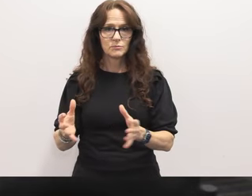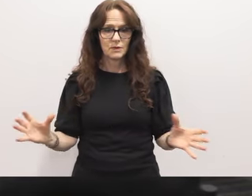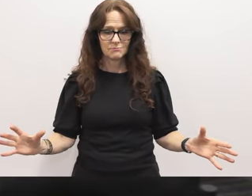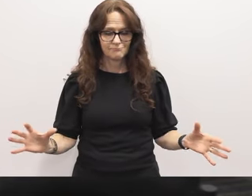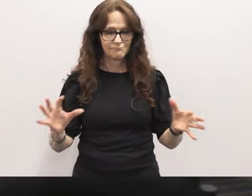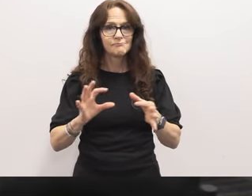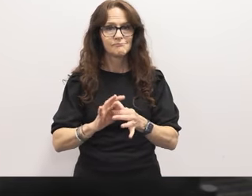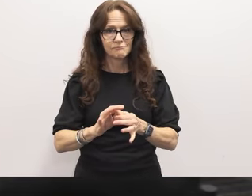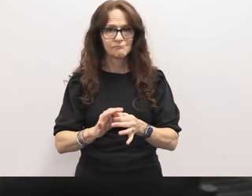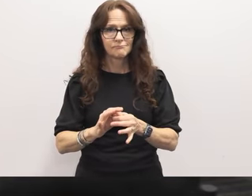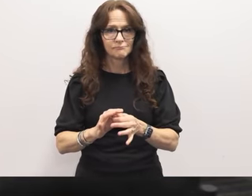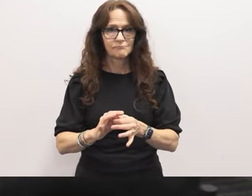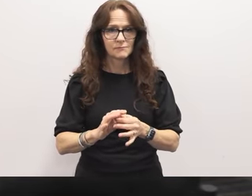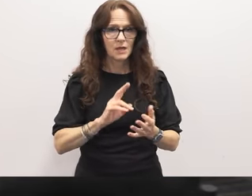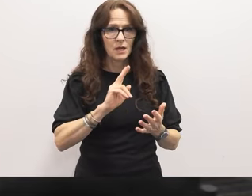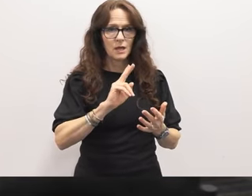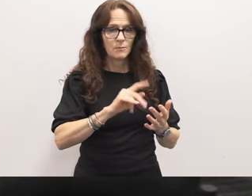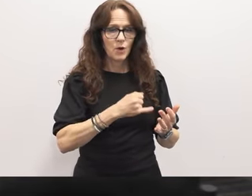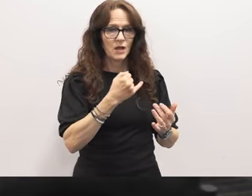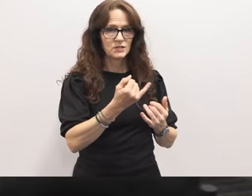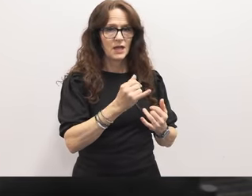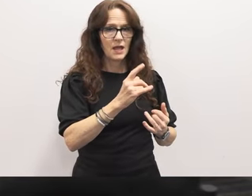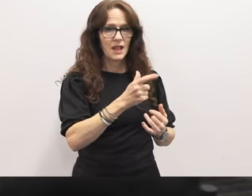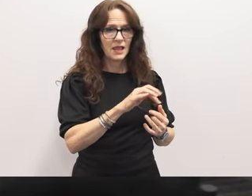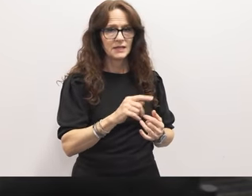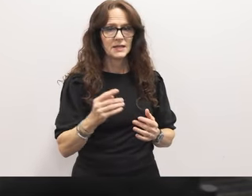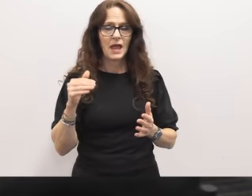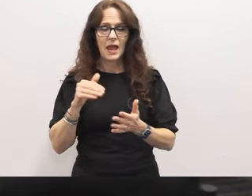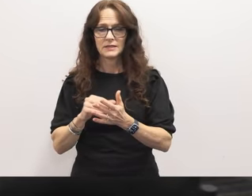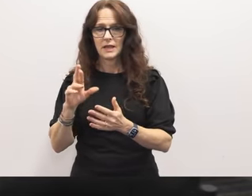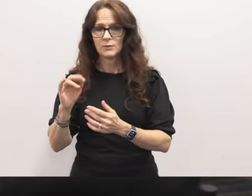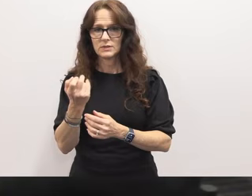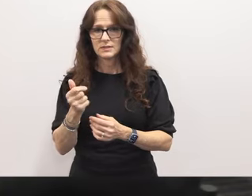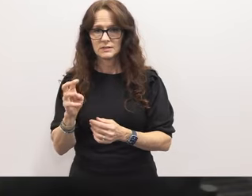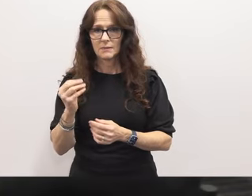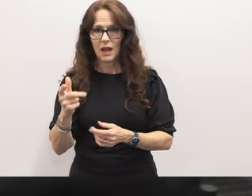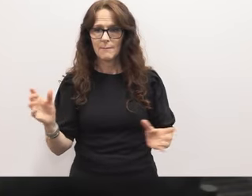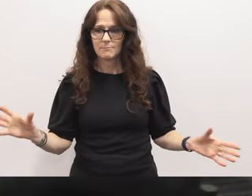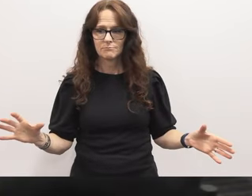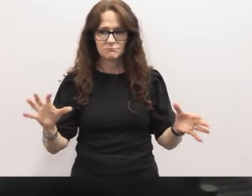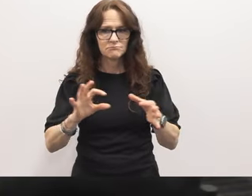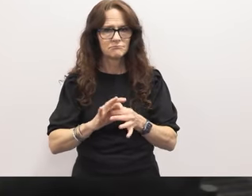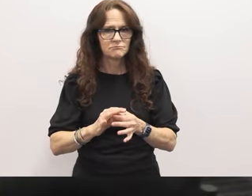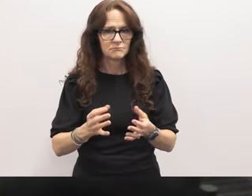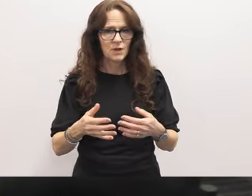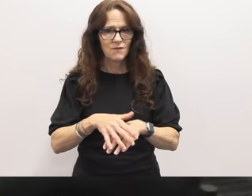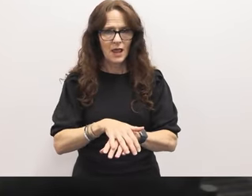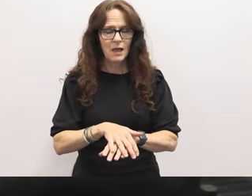between Project Lit and between my Anti-Racism club. But those groups are very diverse.